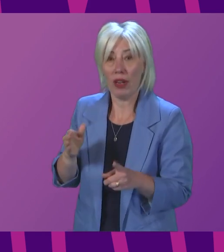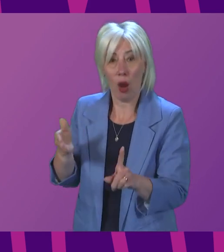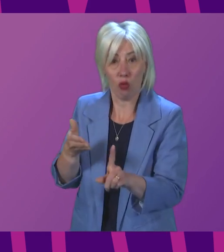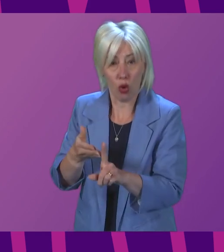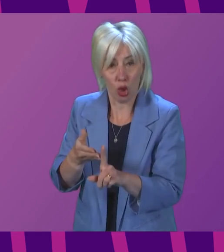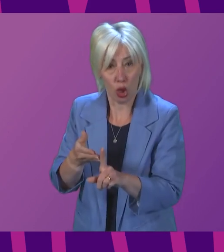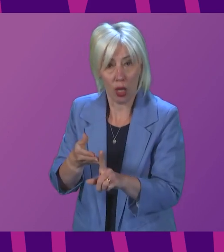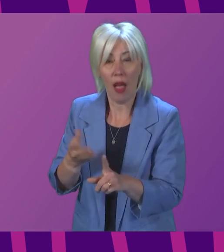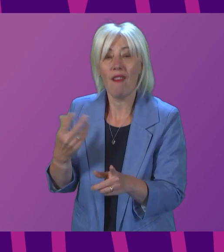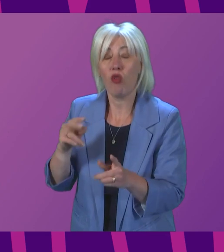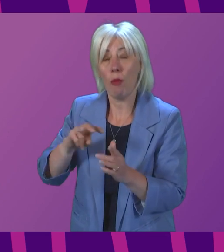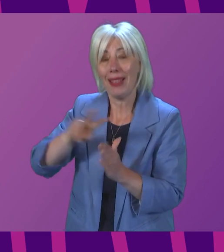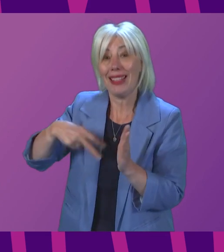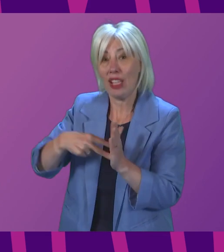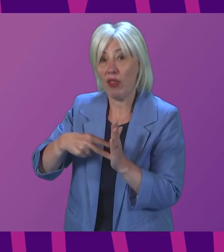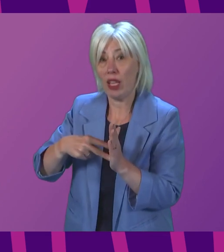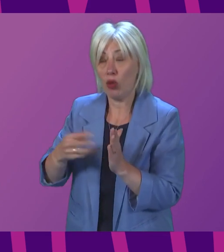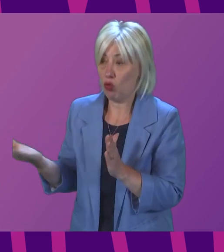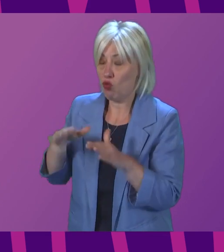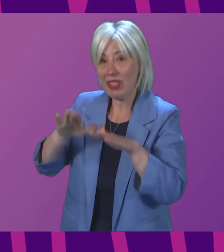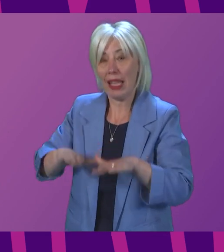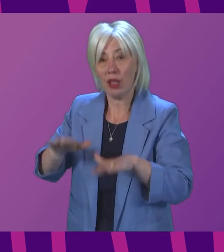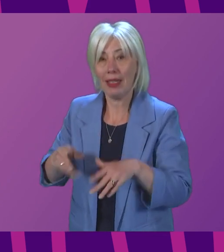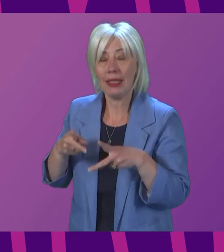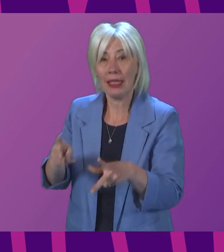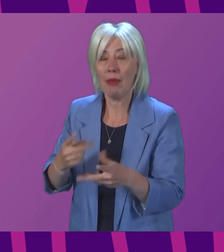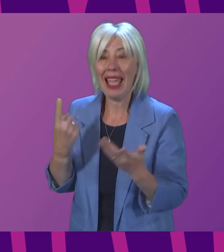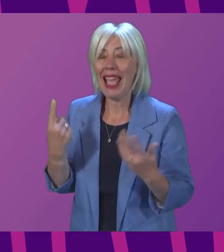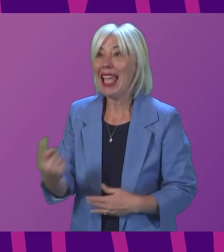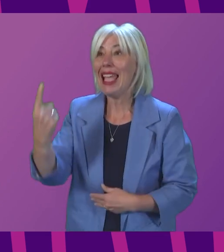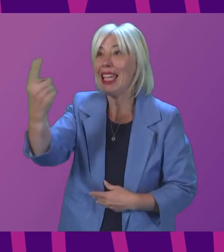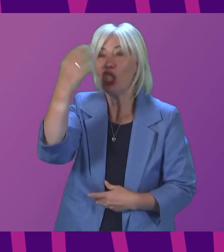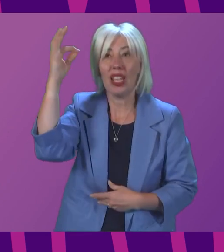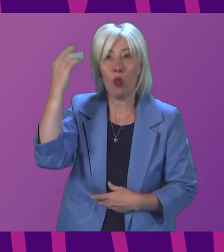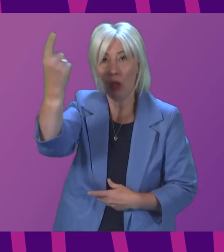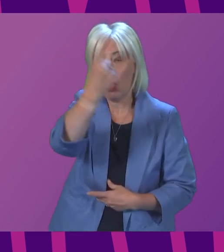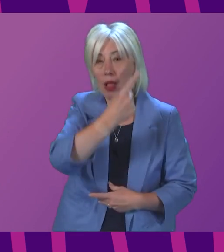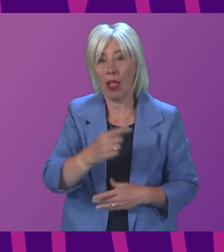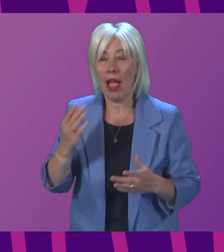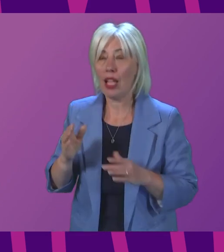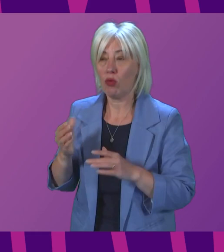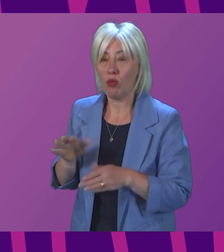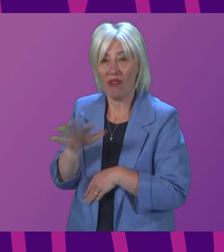of the Syrian resettlement scheme, in which each local authority settled families in its